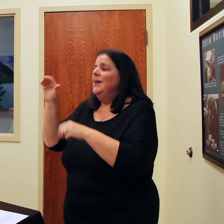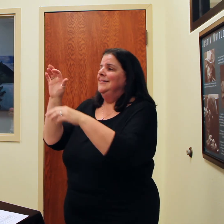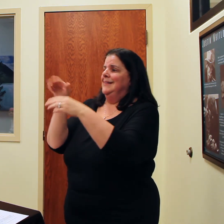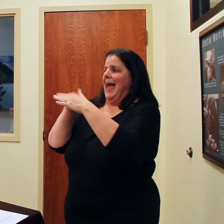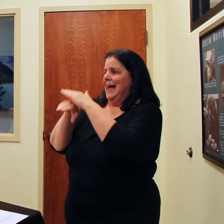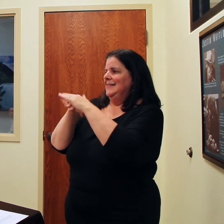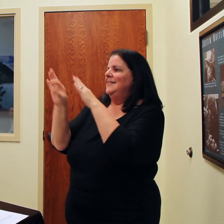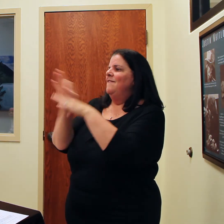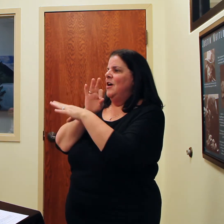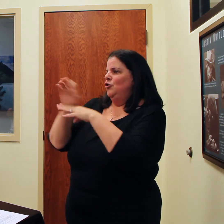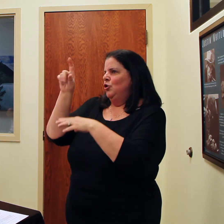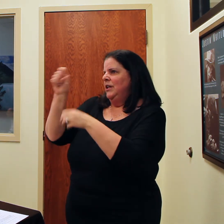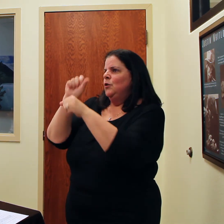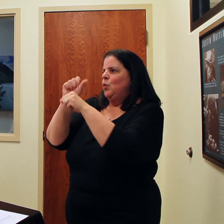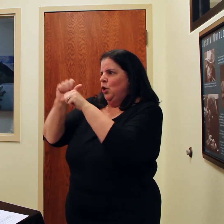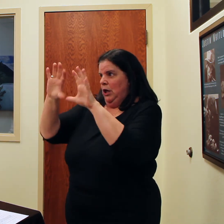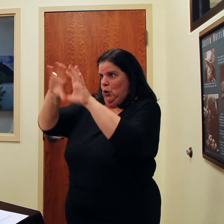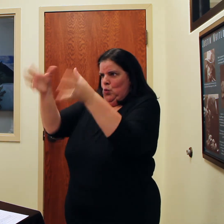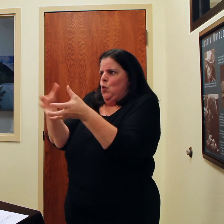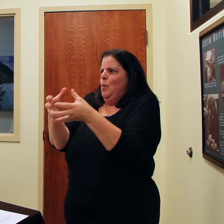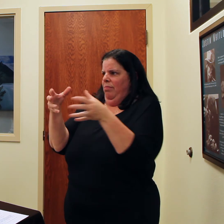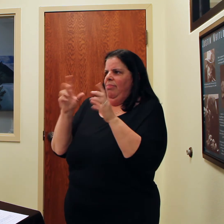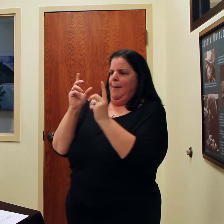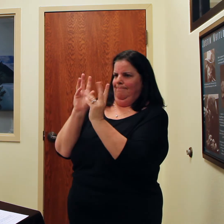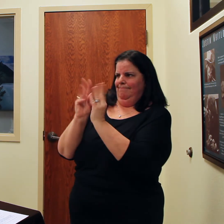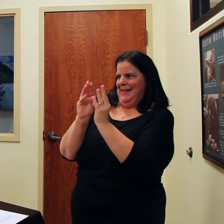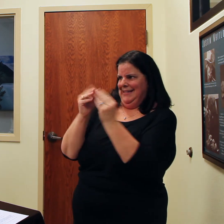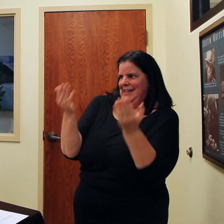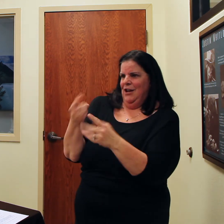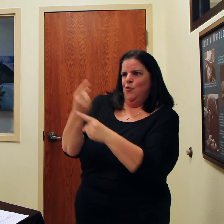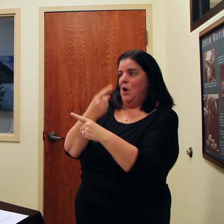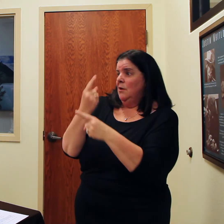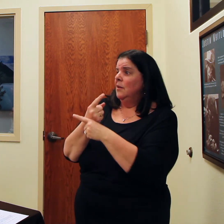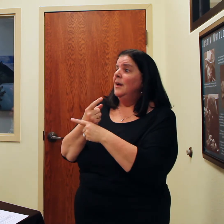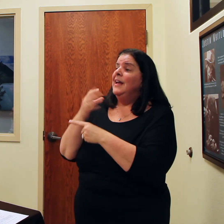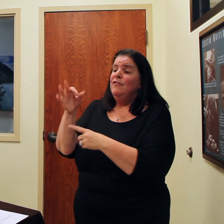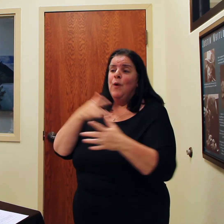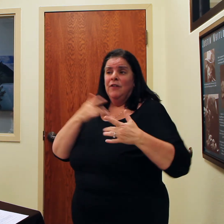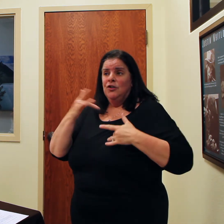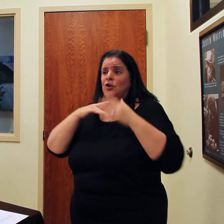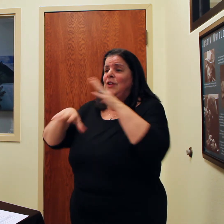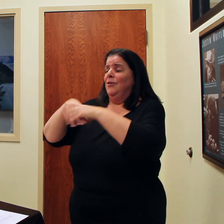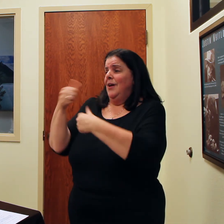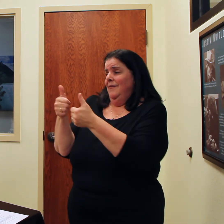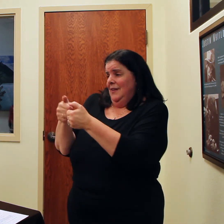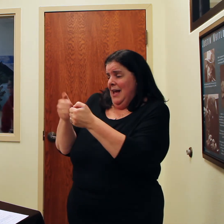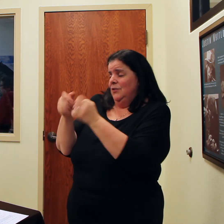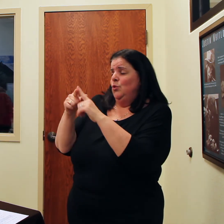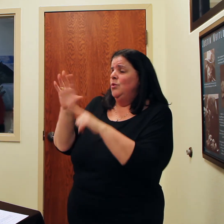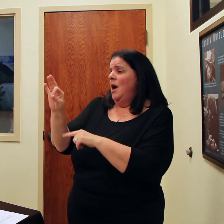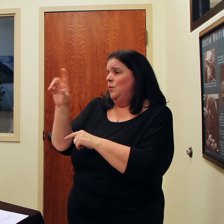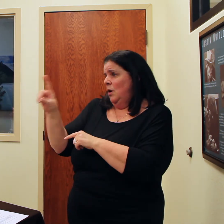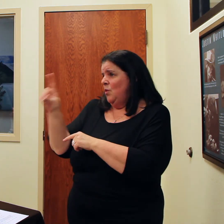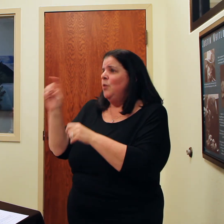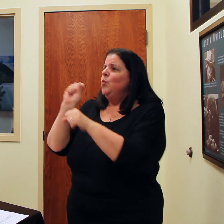so I would encourage that if you do have a concern outside of text to 911 too, that we can work with the appropriate players in that meeting,